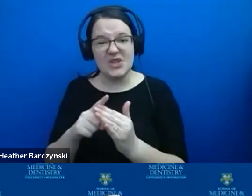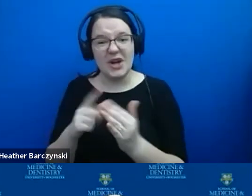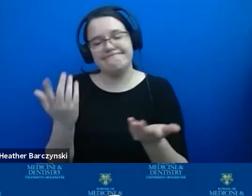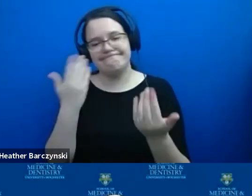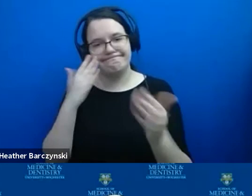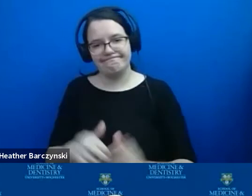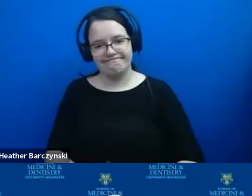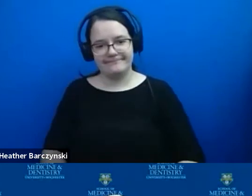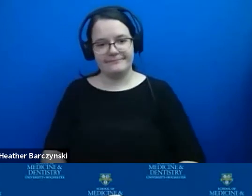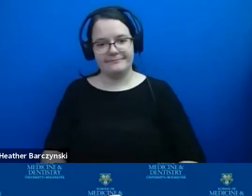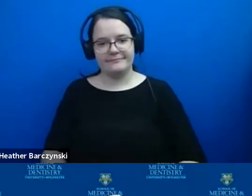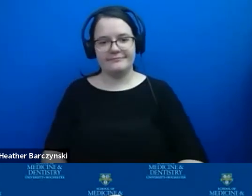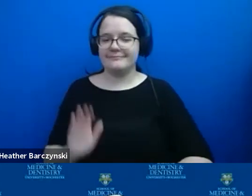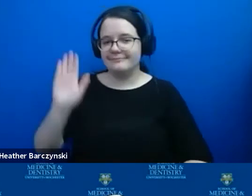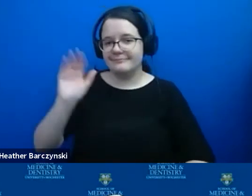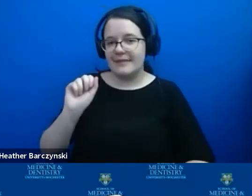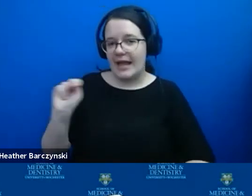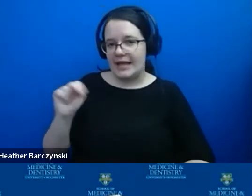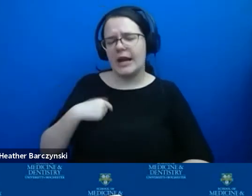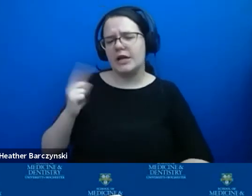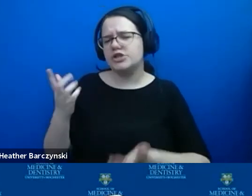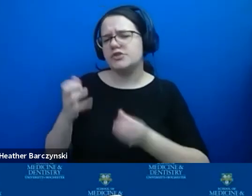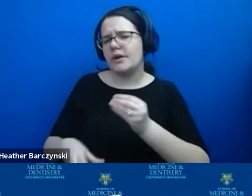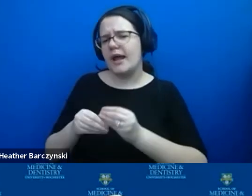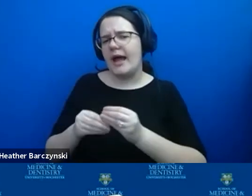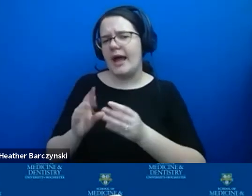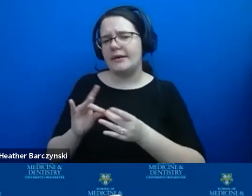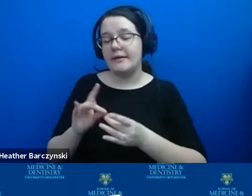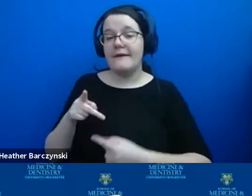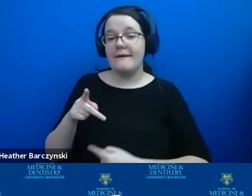yeah the the only thing i would add to that is that in the pfizer and medorana trials